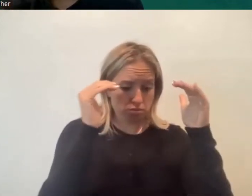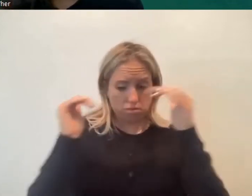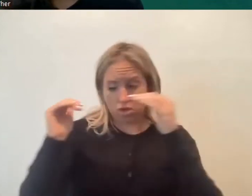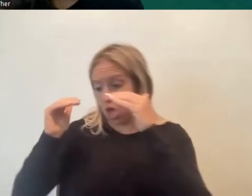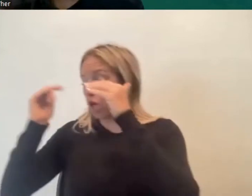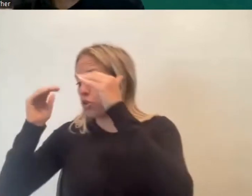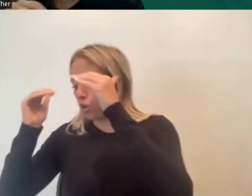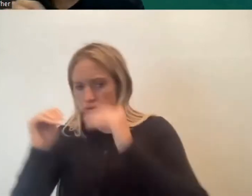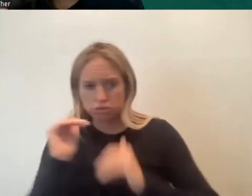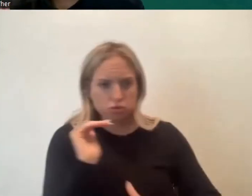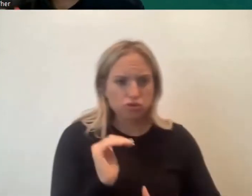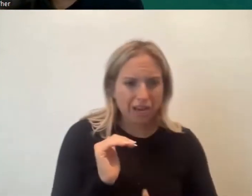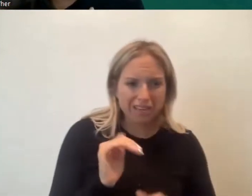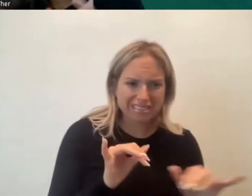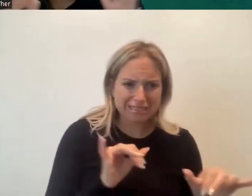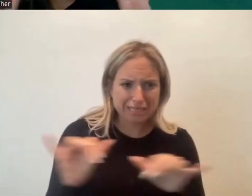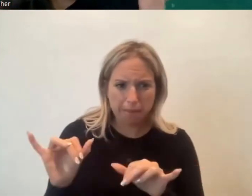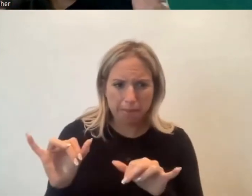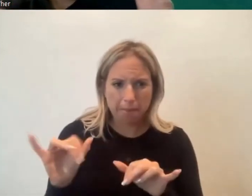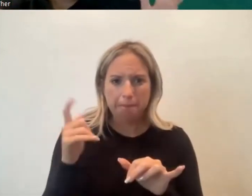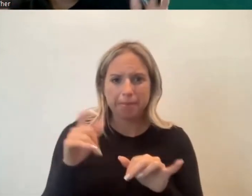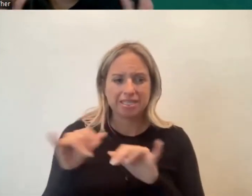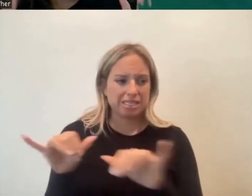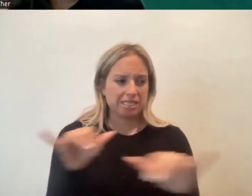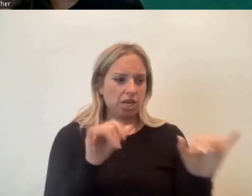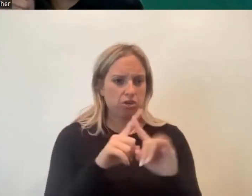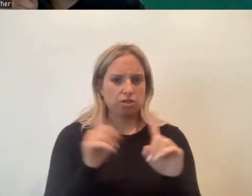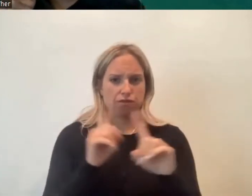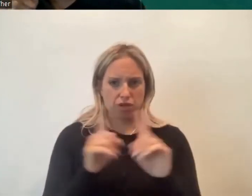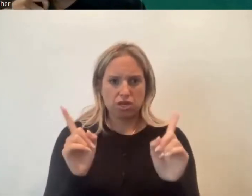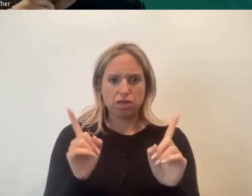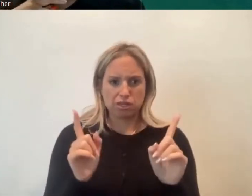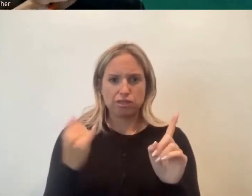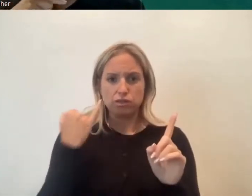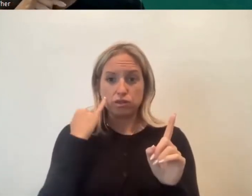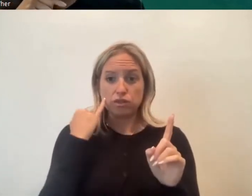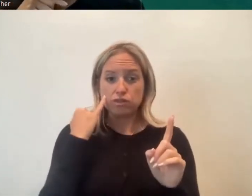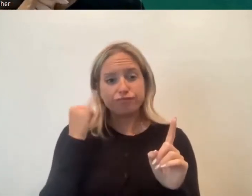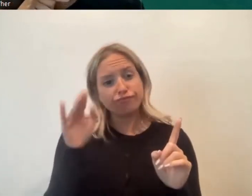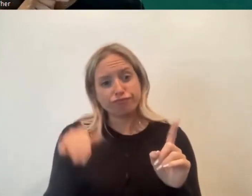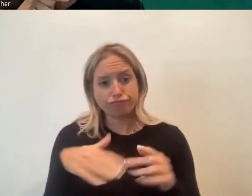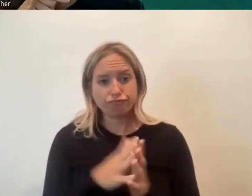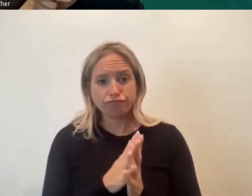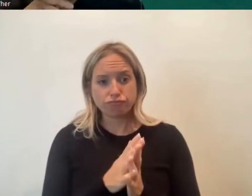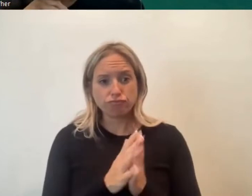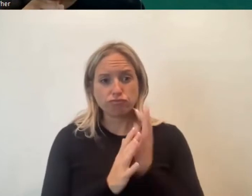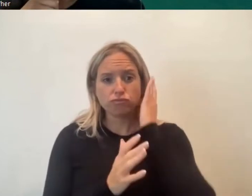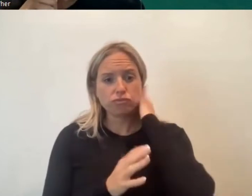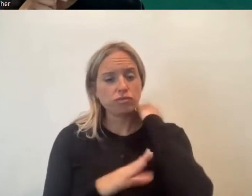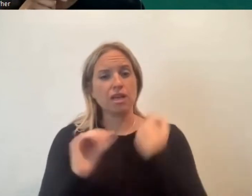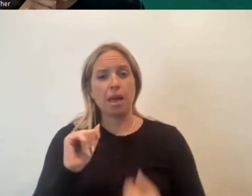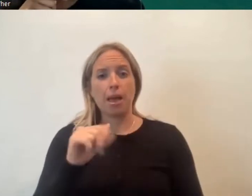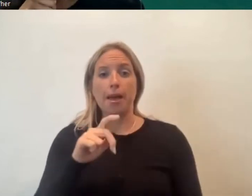standards of, or definitions of disability, if you will, is the appeal process the same?